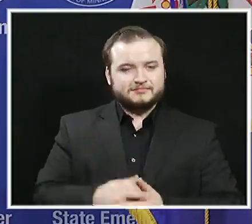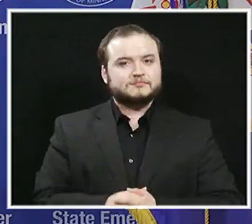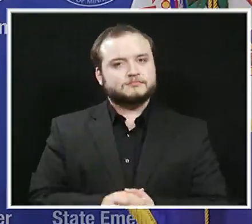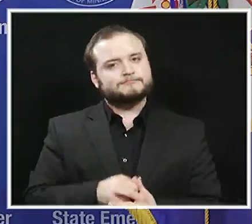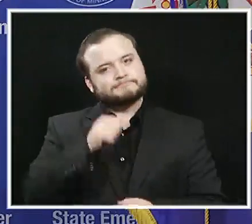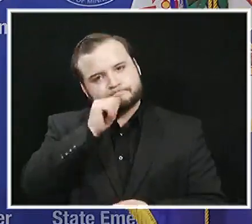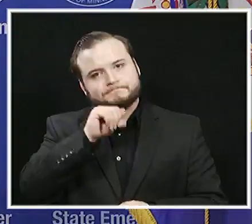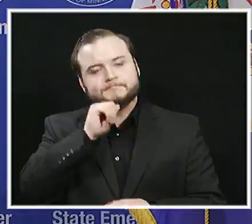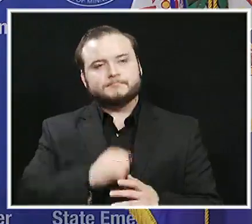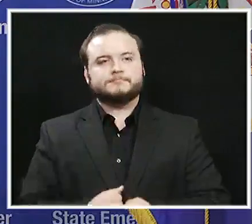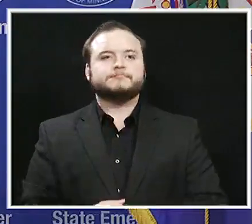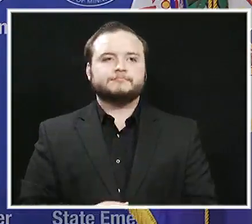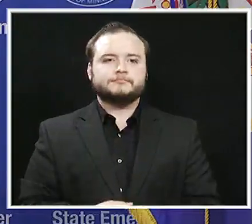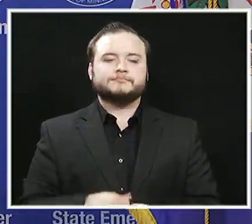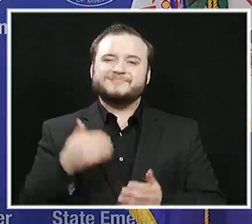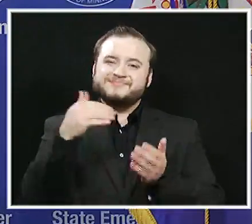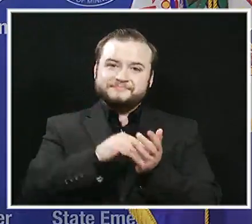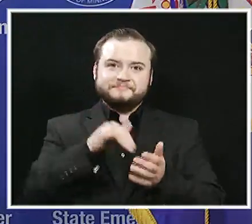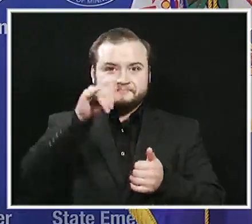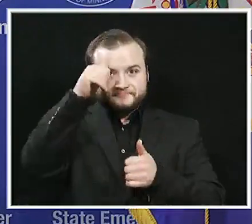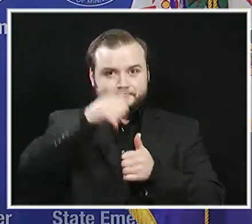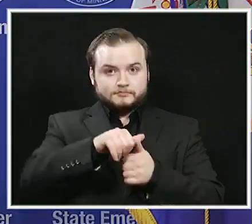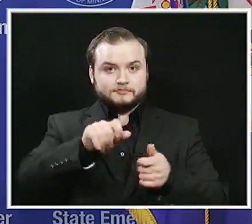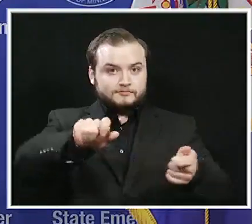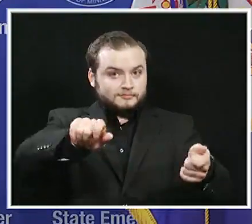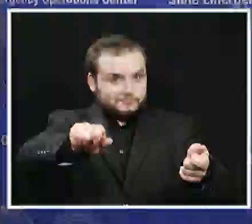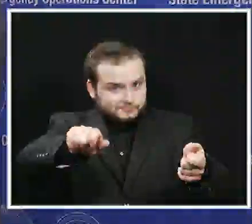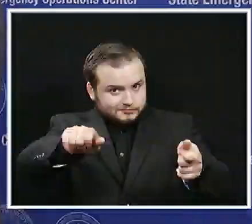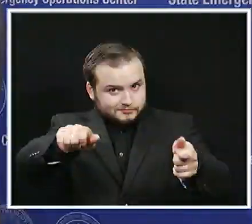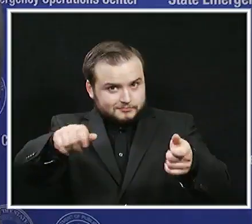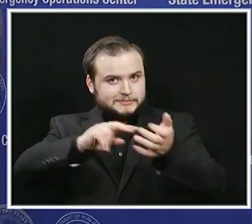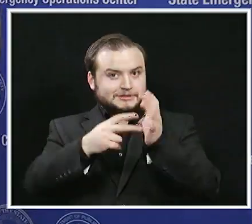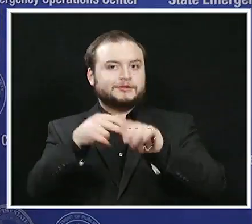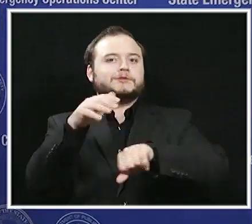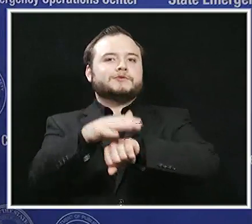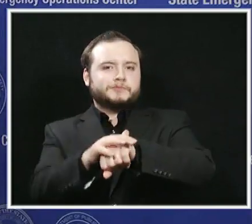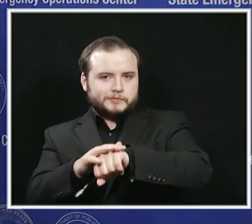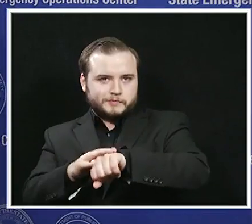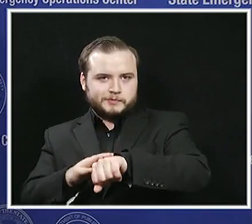But there are some things we can do, we can return to a sense of some of these things that bring that well